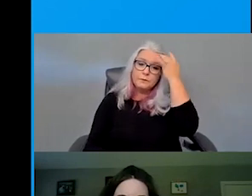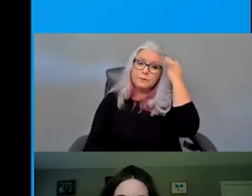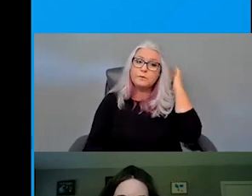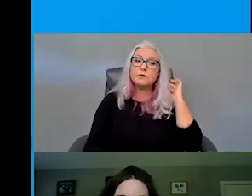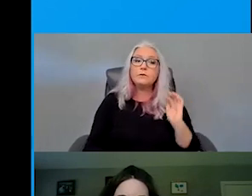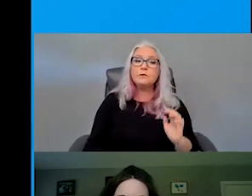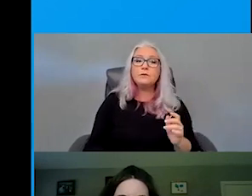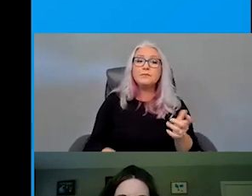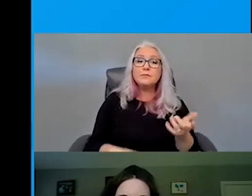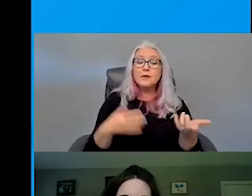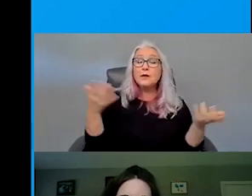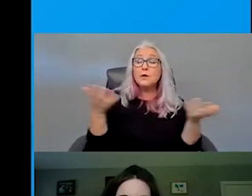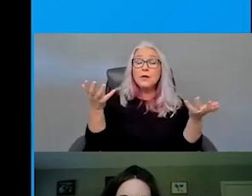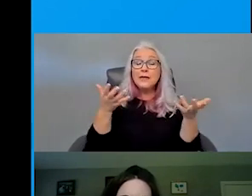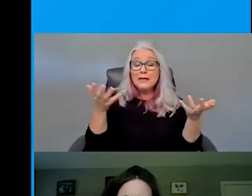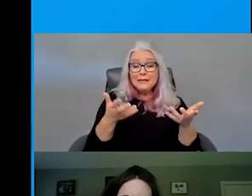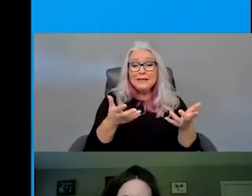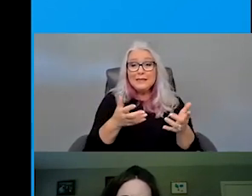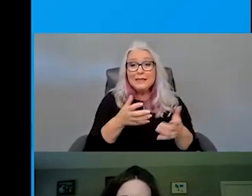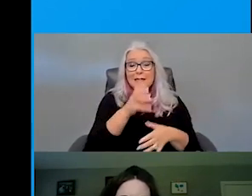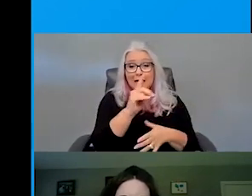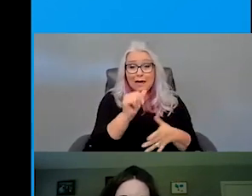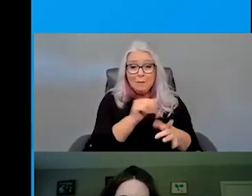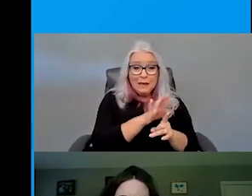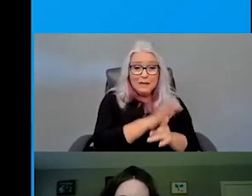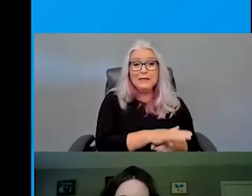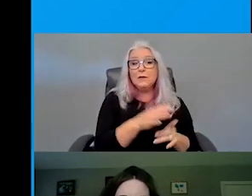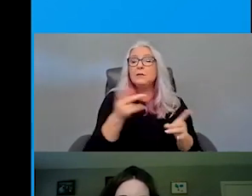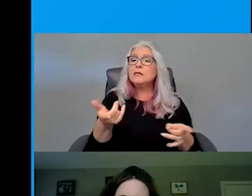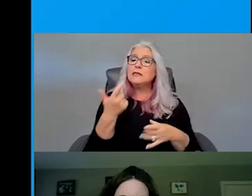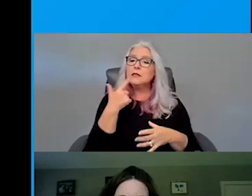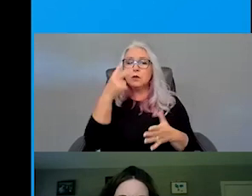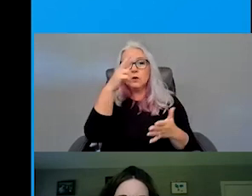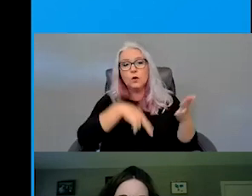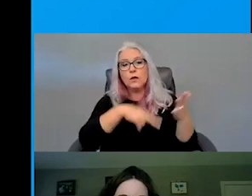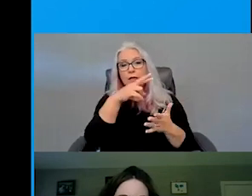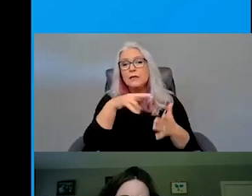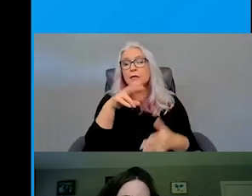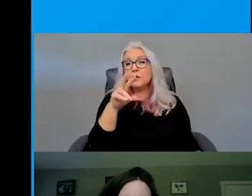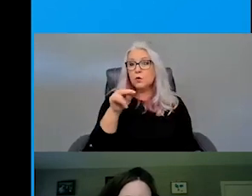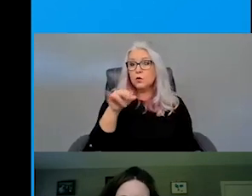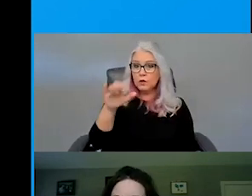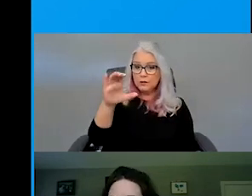are we talking about in the context of this program? Let's look at the New York City lost a lawsuit to the third